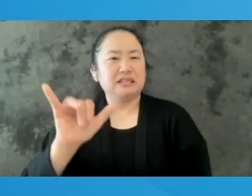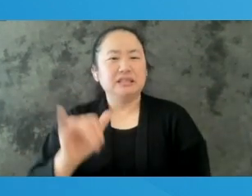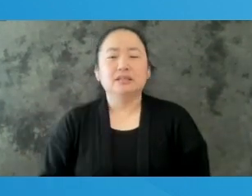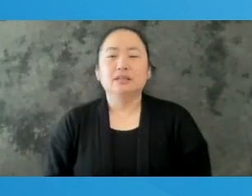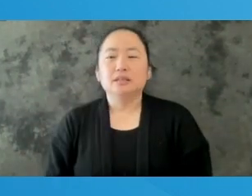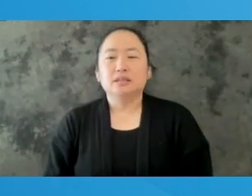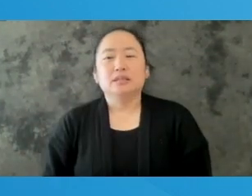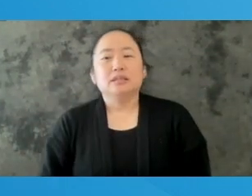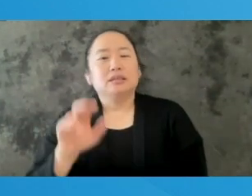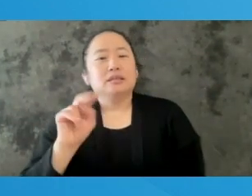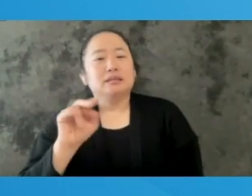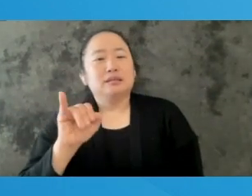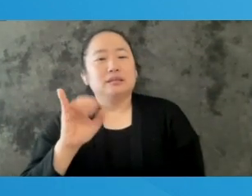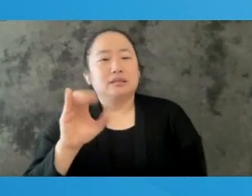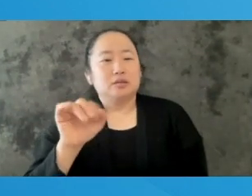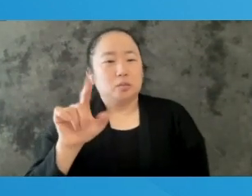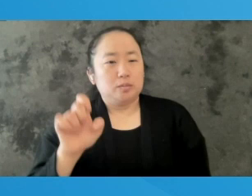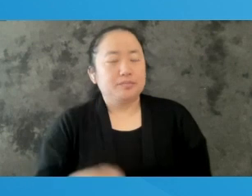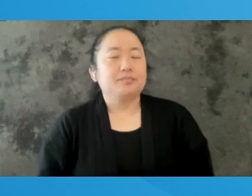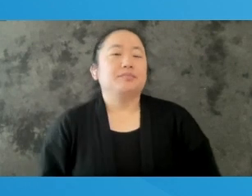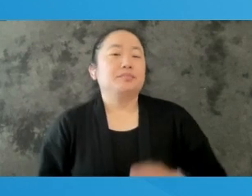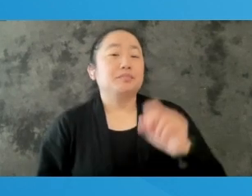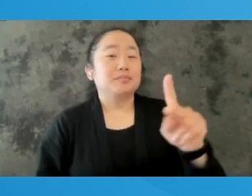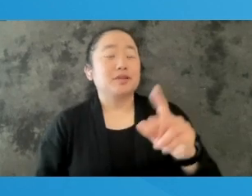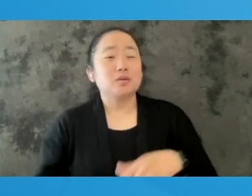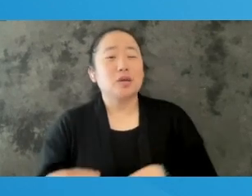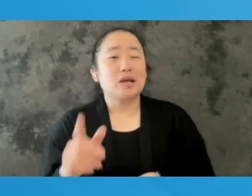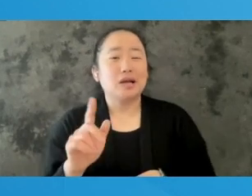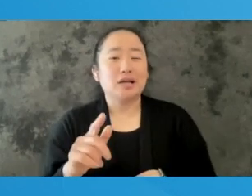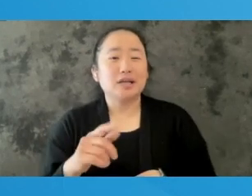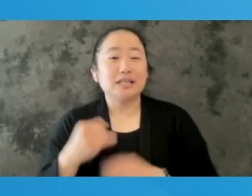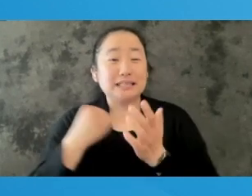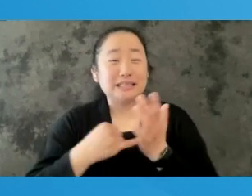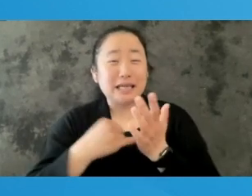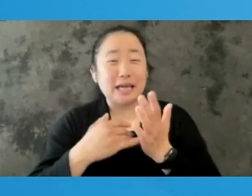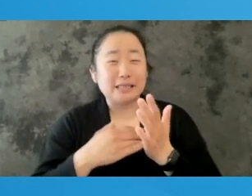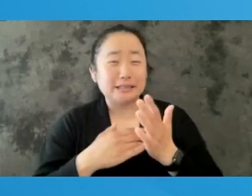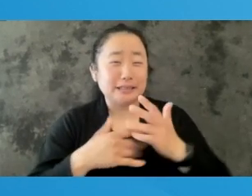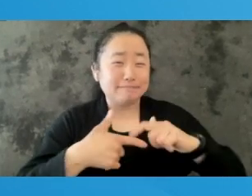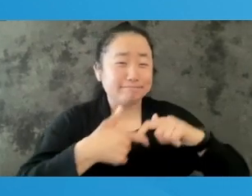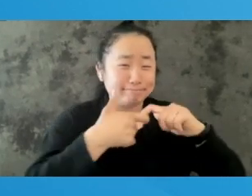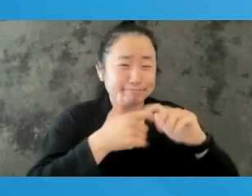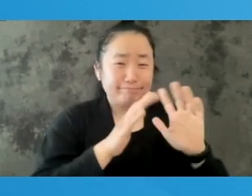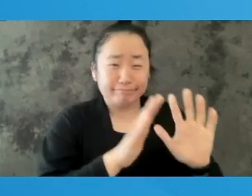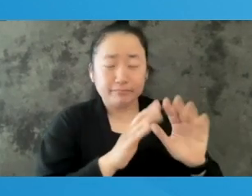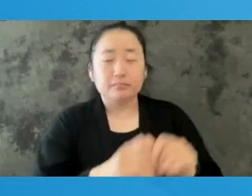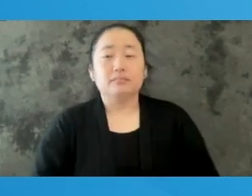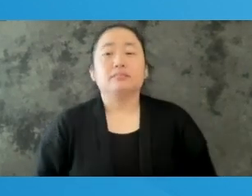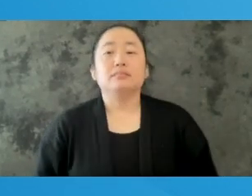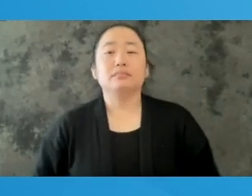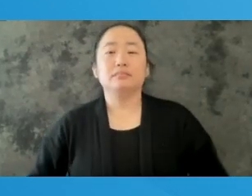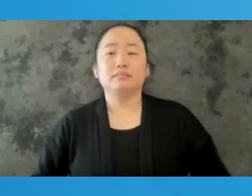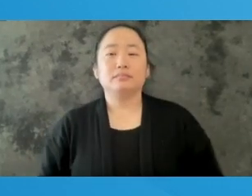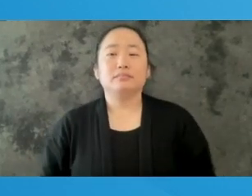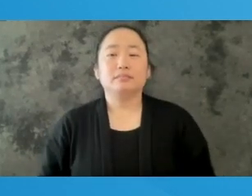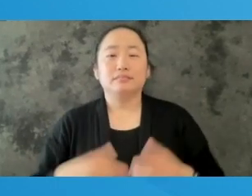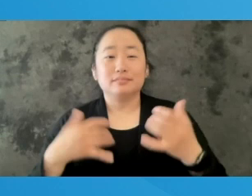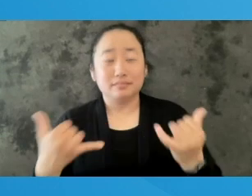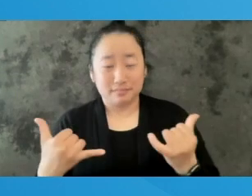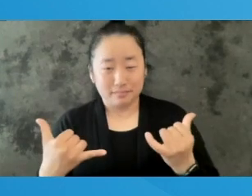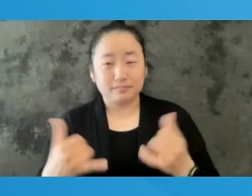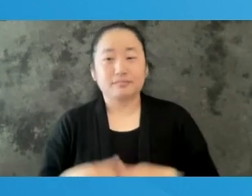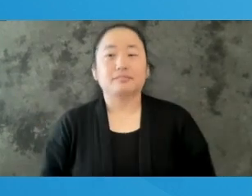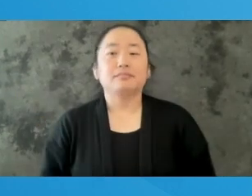So, I'd like for you to take a pause from your sketching now and pick up of 10 new words